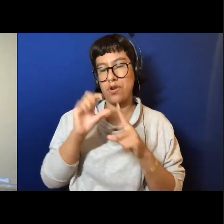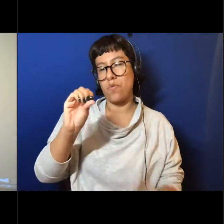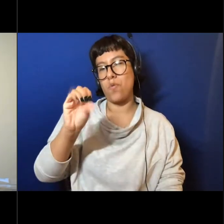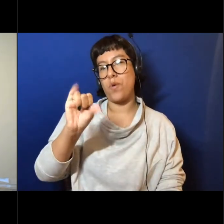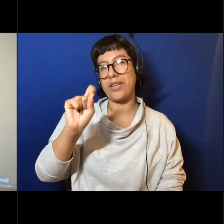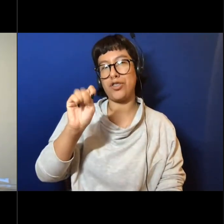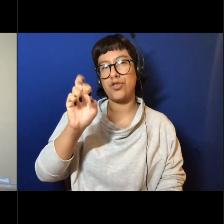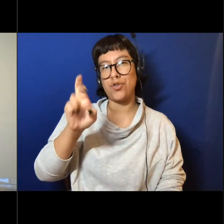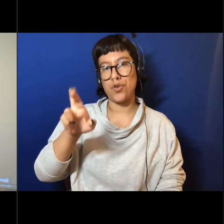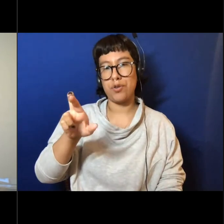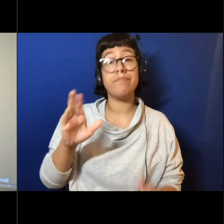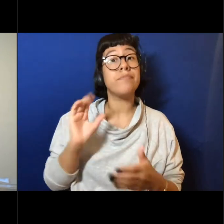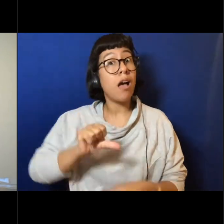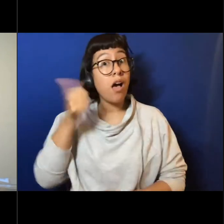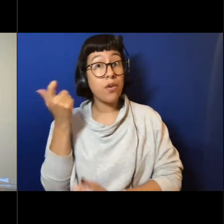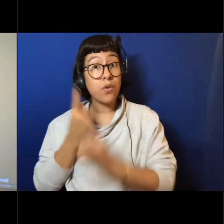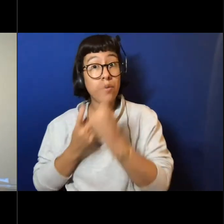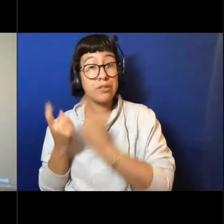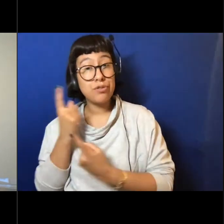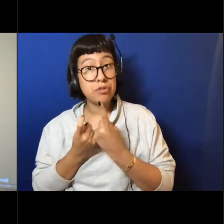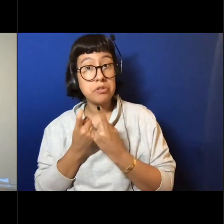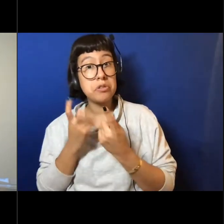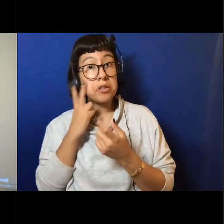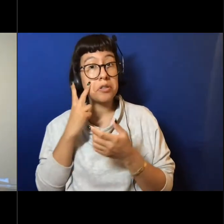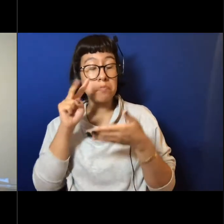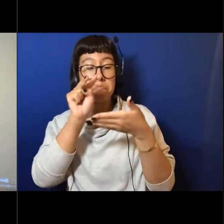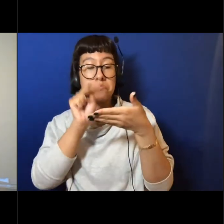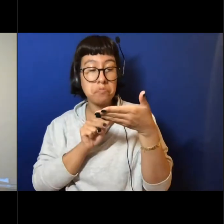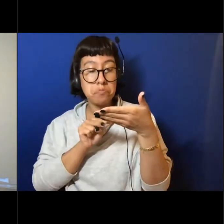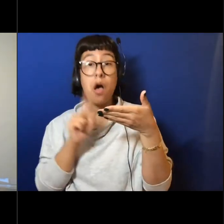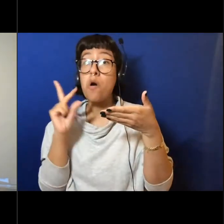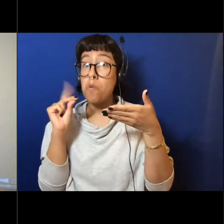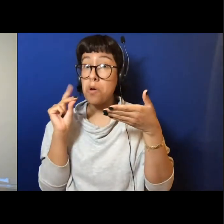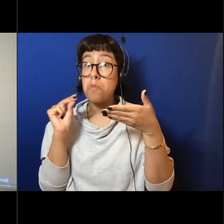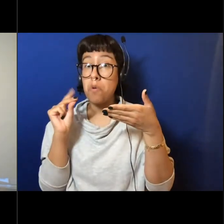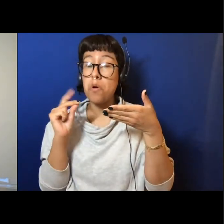All right, other questions that we have, let's see. I have one more question for you.